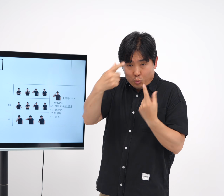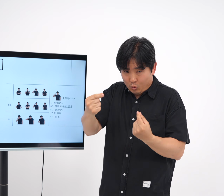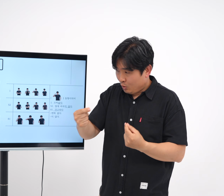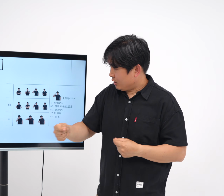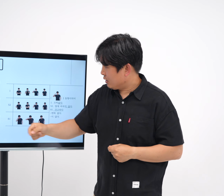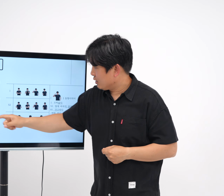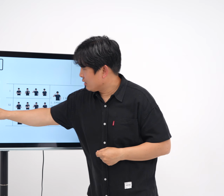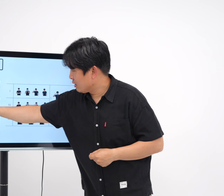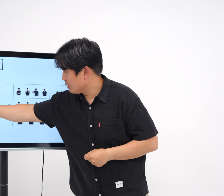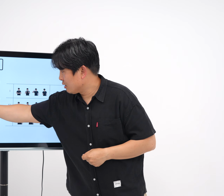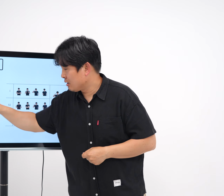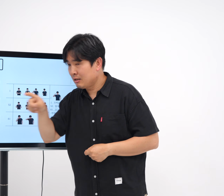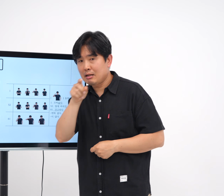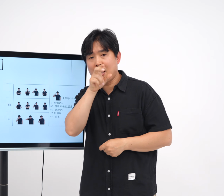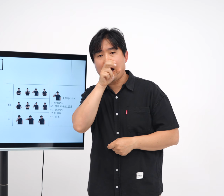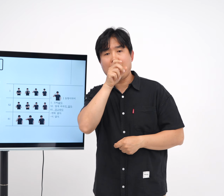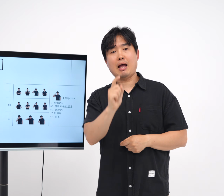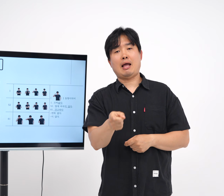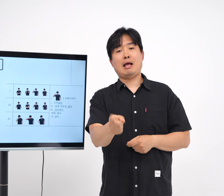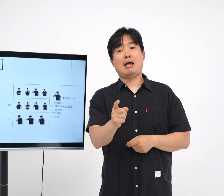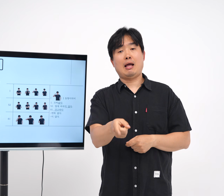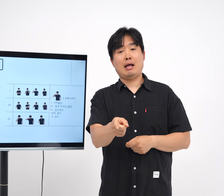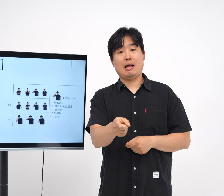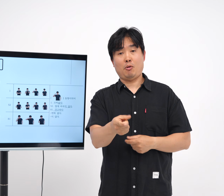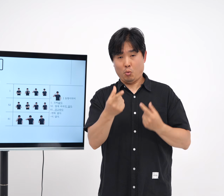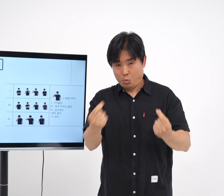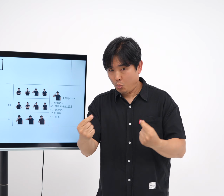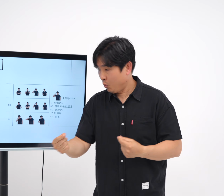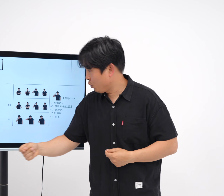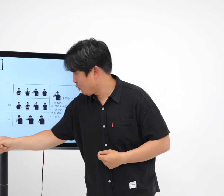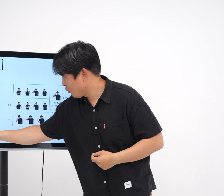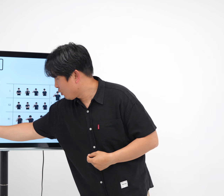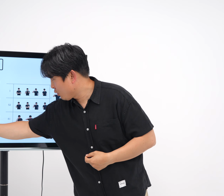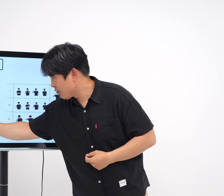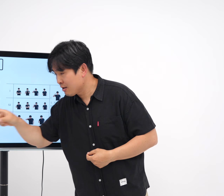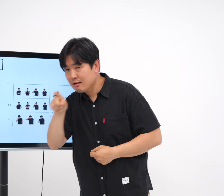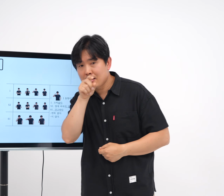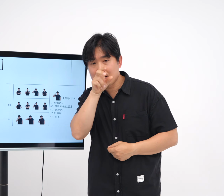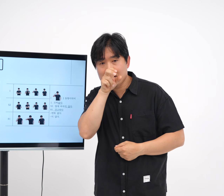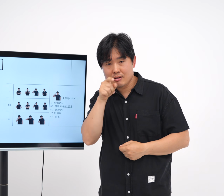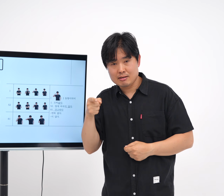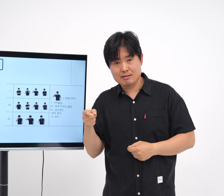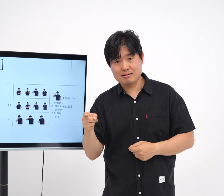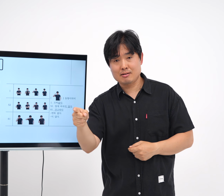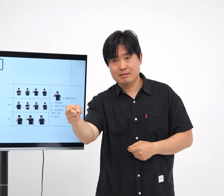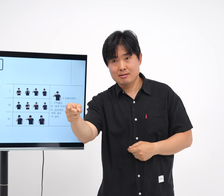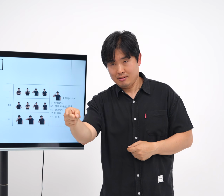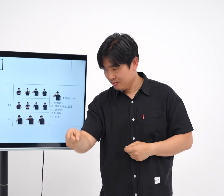"collect dust", "barely find",